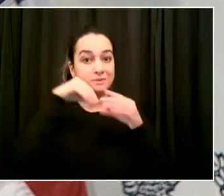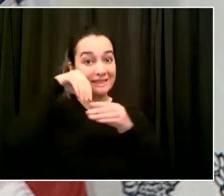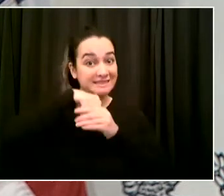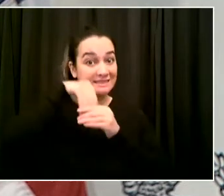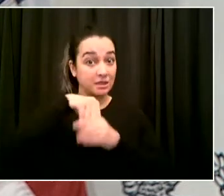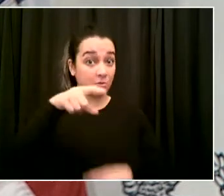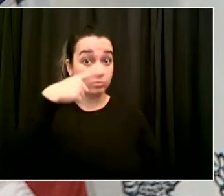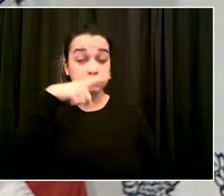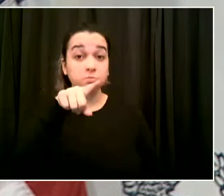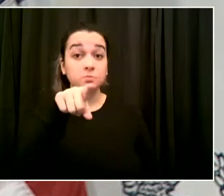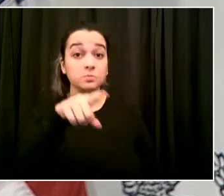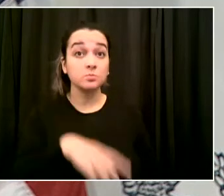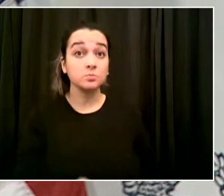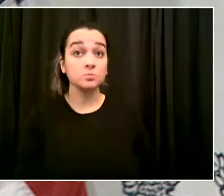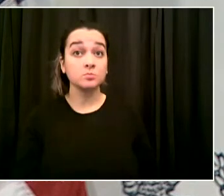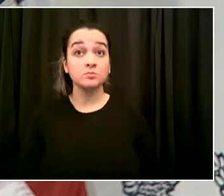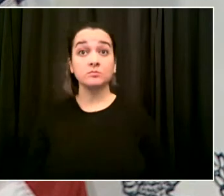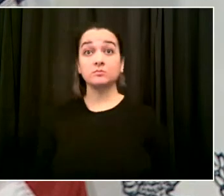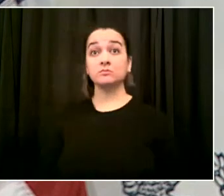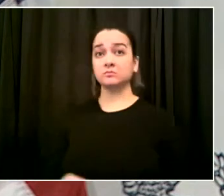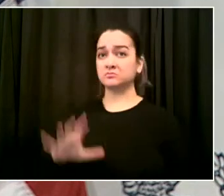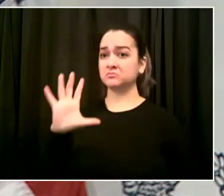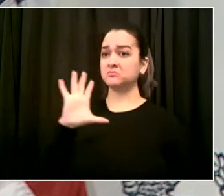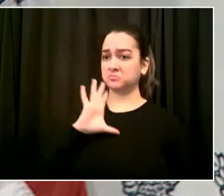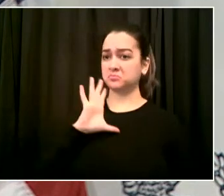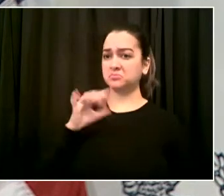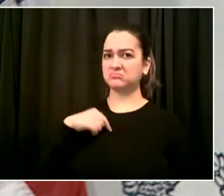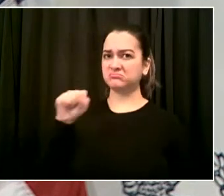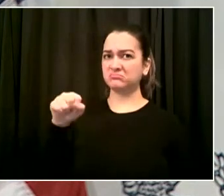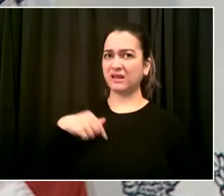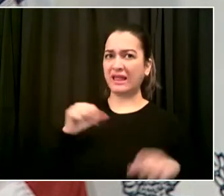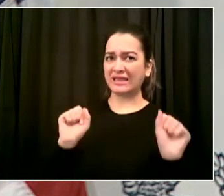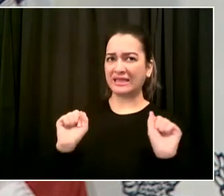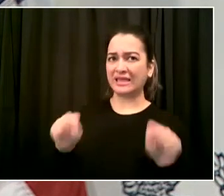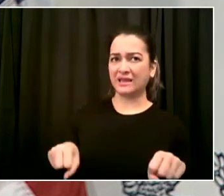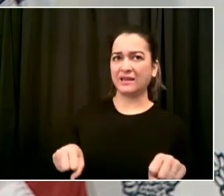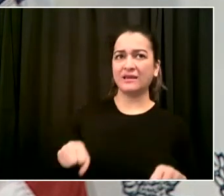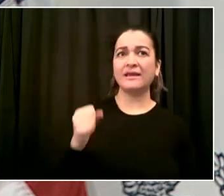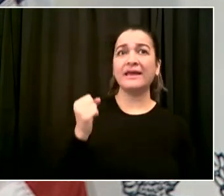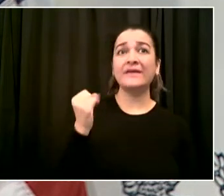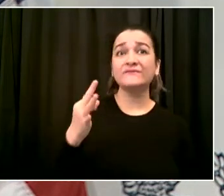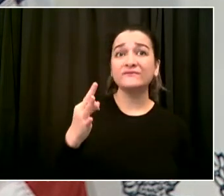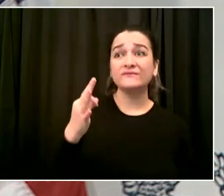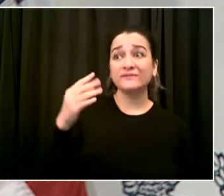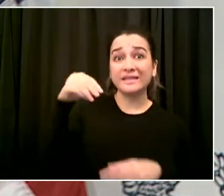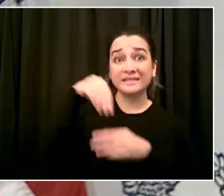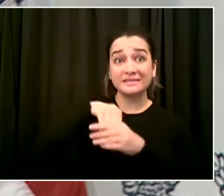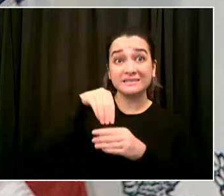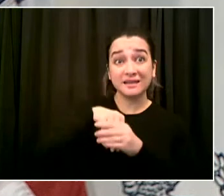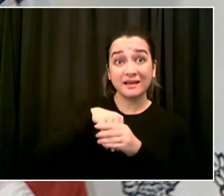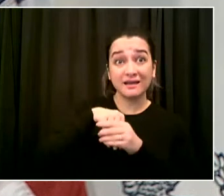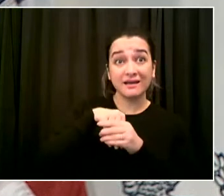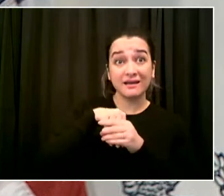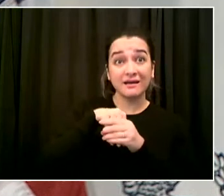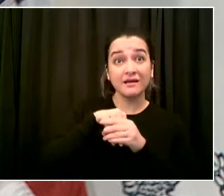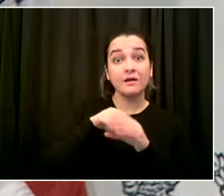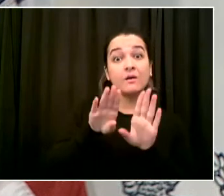OF TRANSMISSIBILITY? I WOULD BECAUSE IF